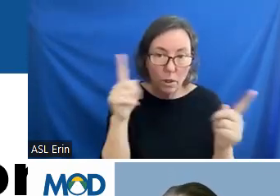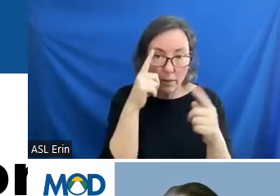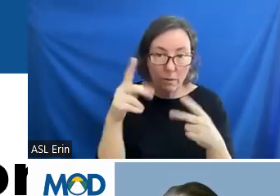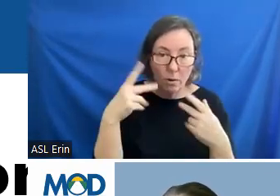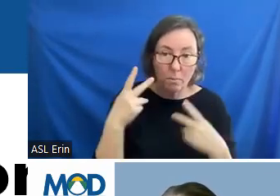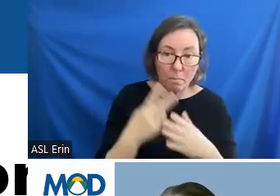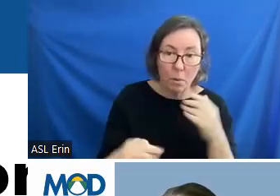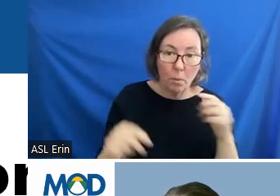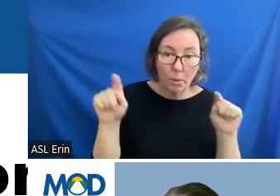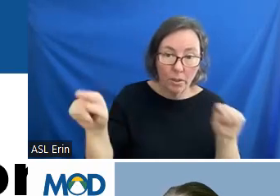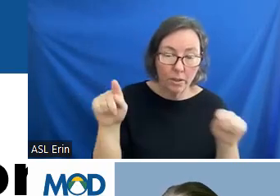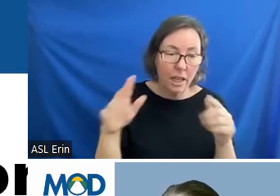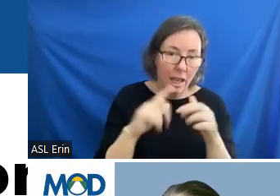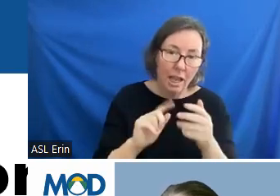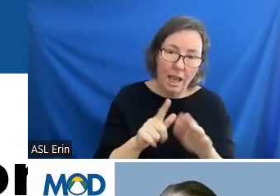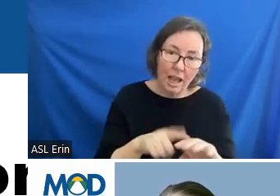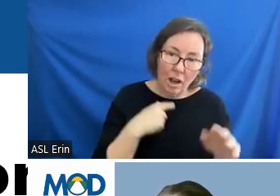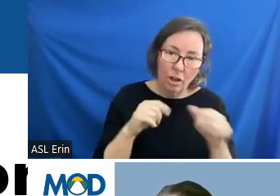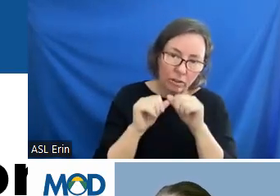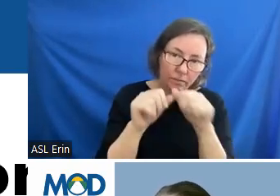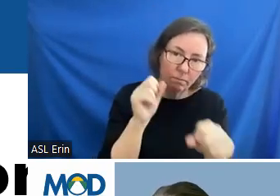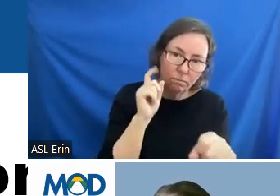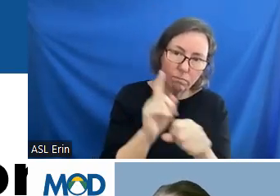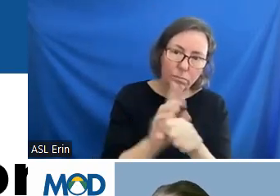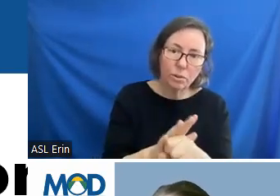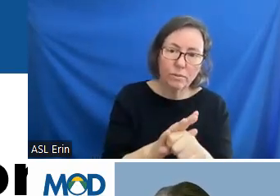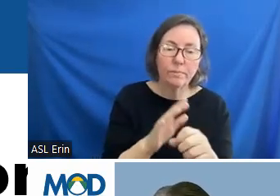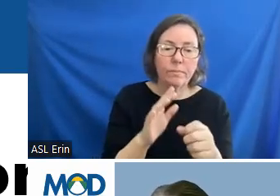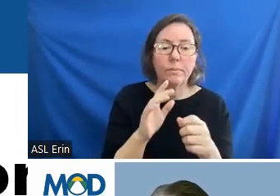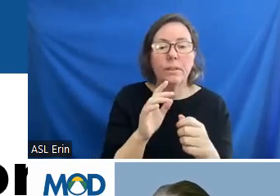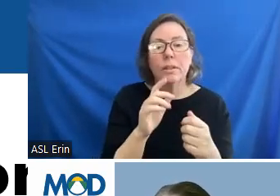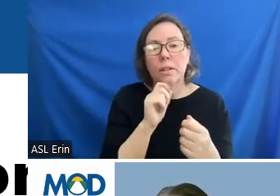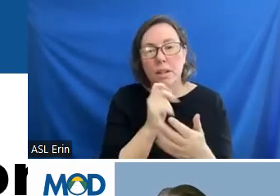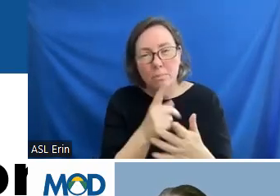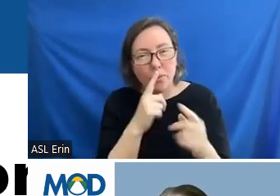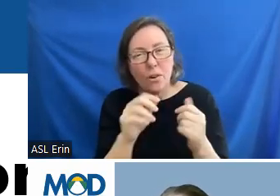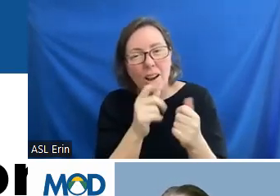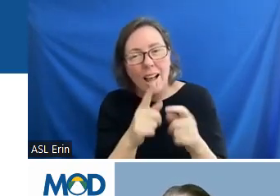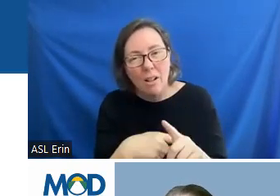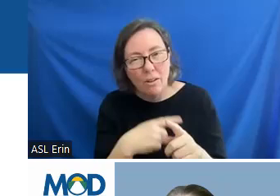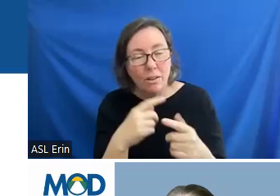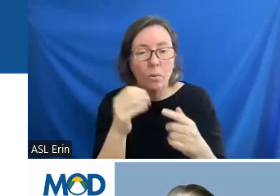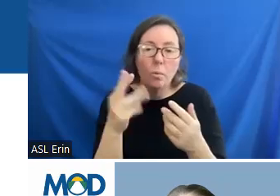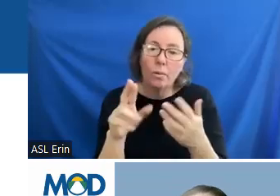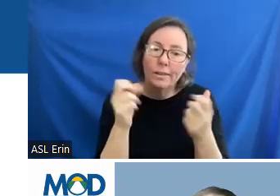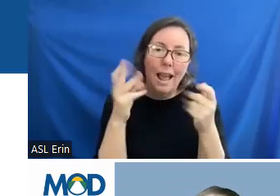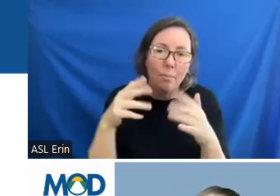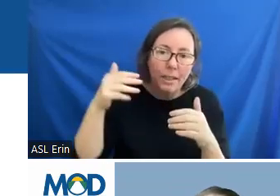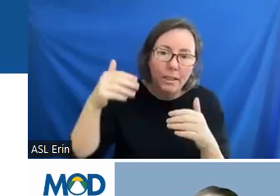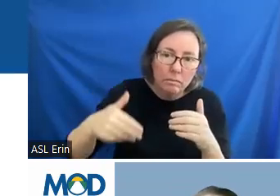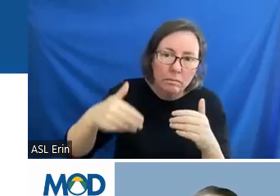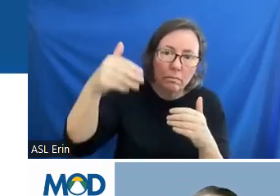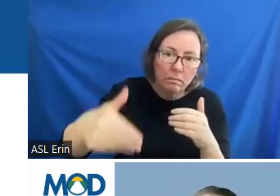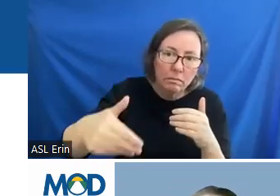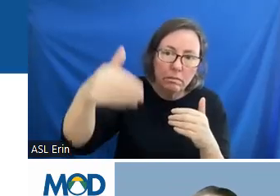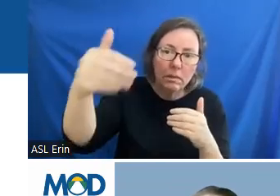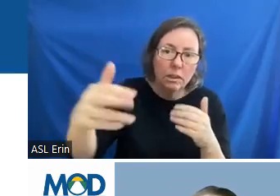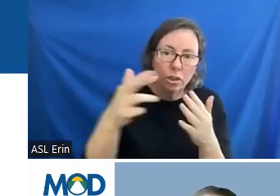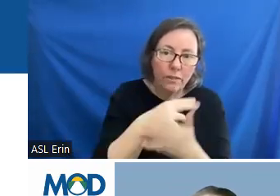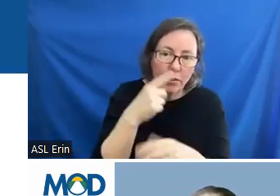going to approve a request for and if you want to have some review dates built in. So,